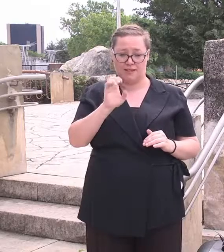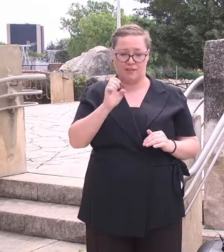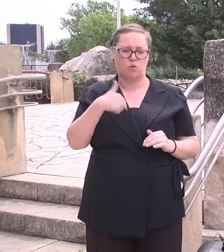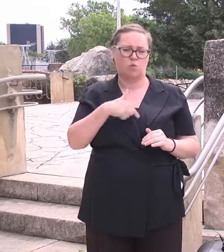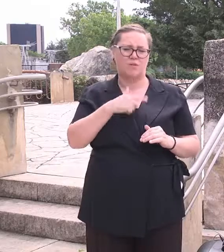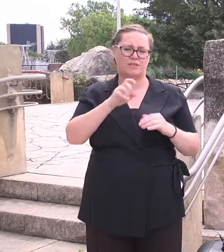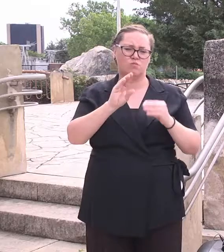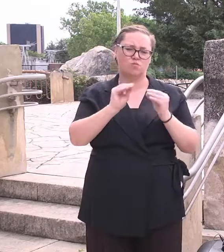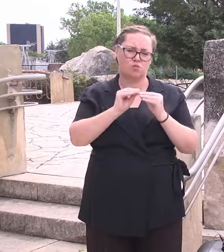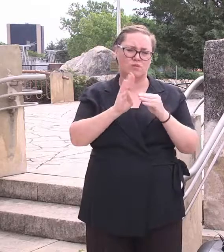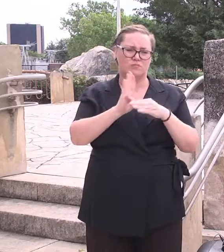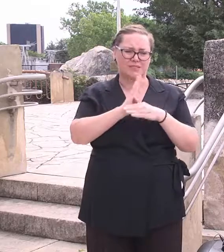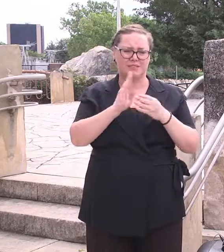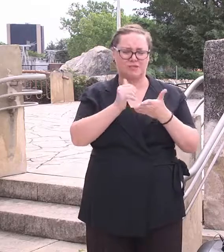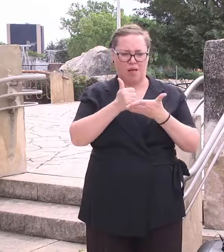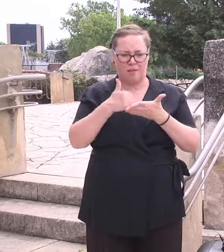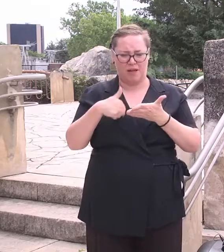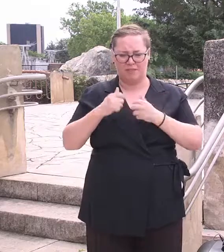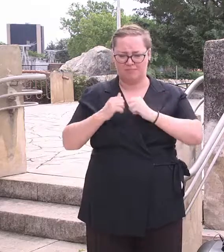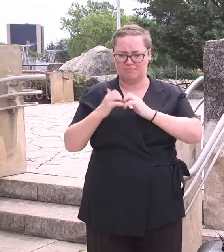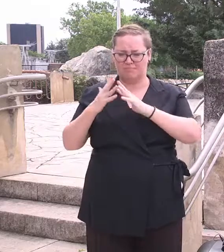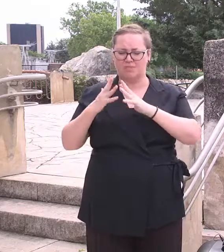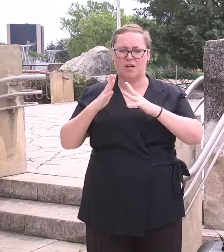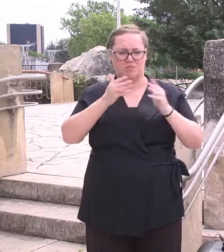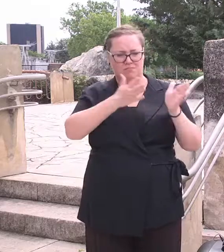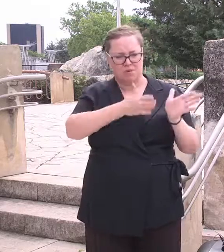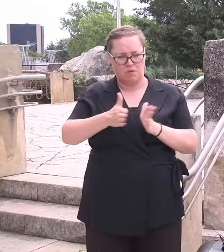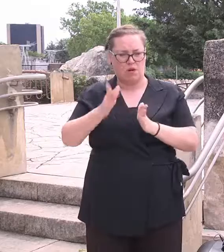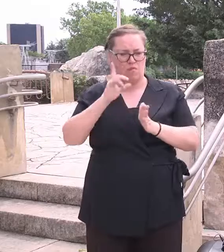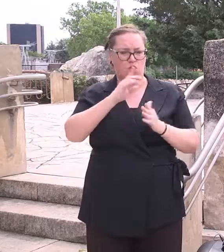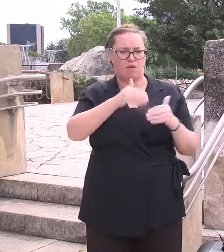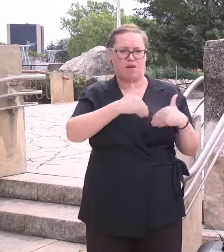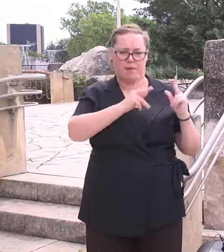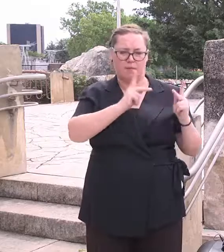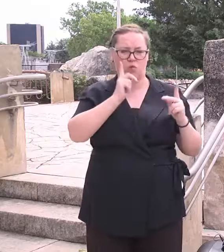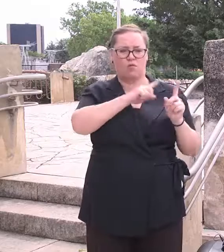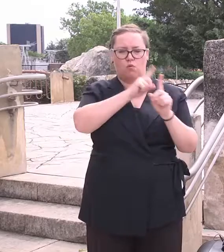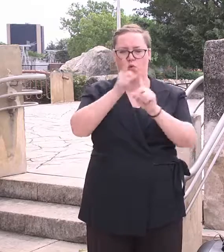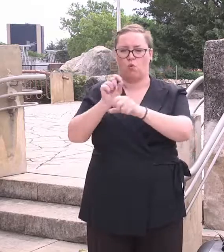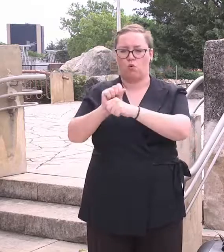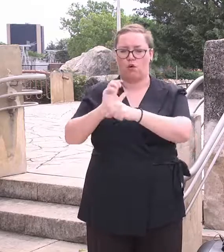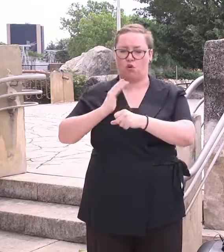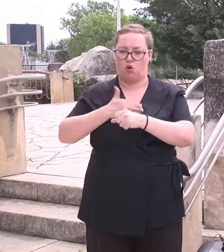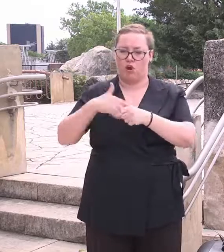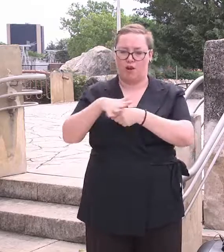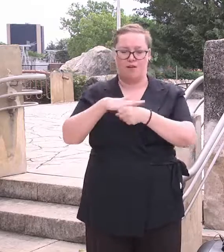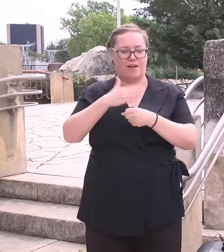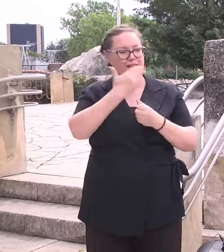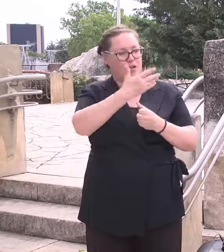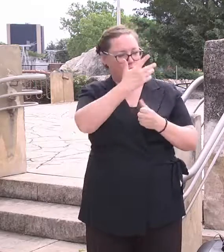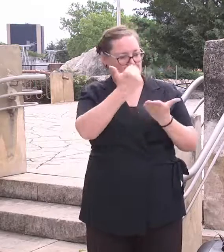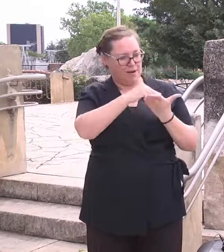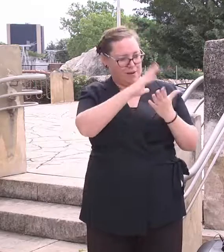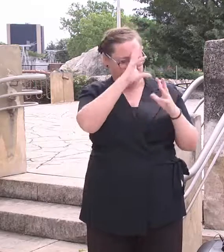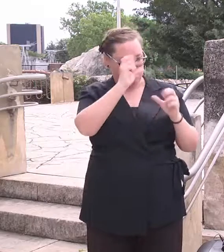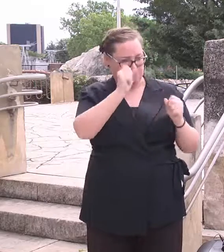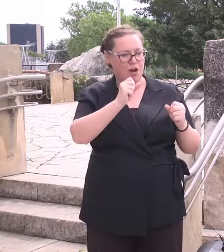young people for the future of work here in this witcha area and again mayor thank you for the opportunity to be here today and thank you for the partnership with the city what you